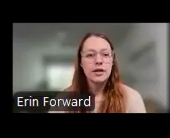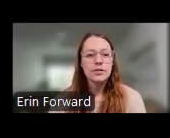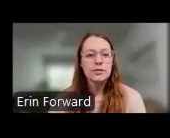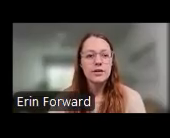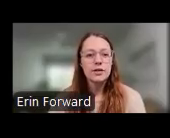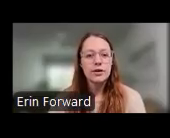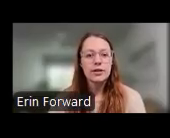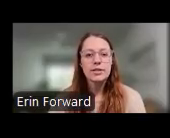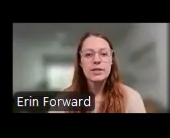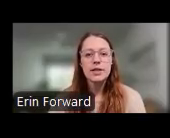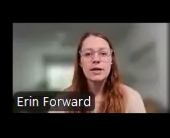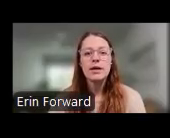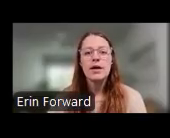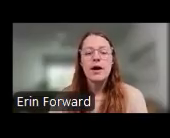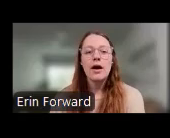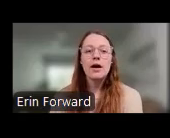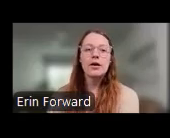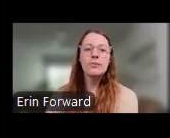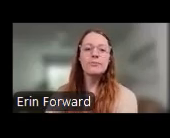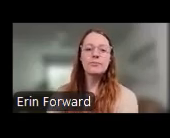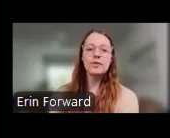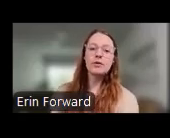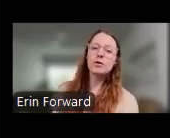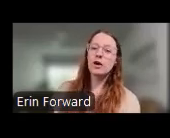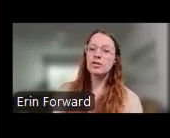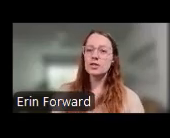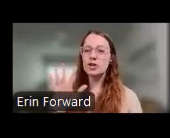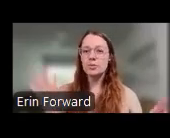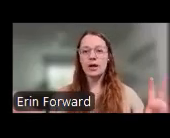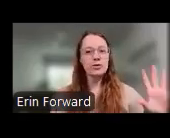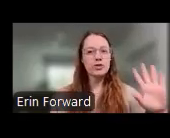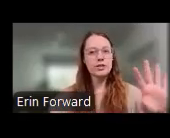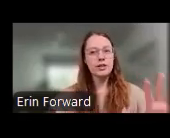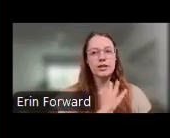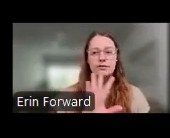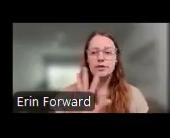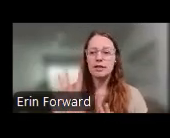again, so that y'all can see in regard to terminology, selective